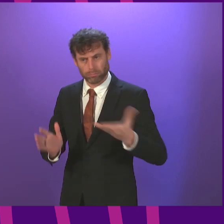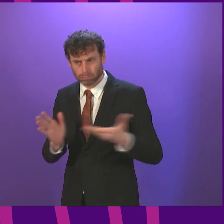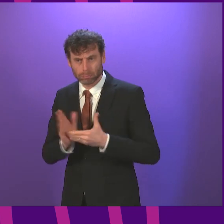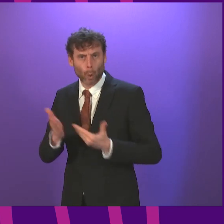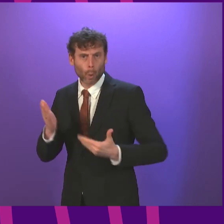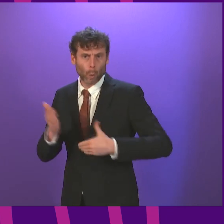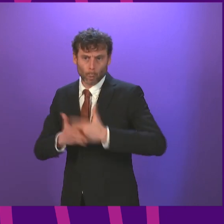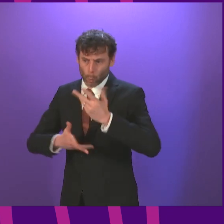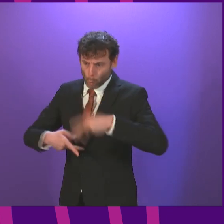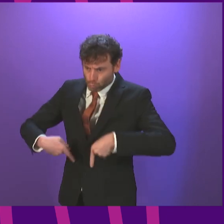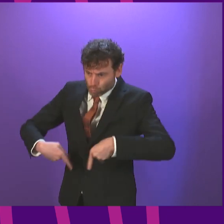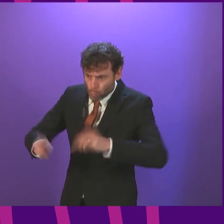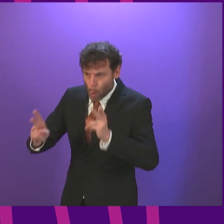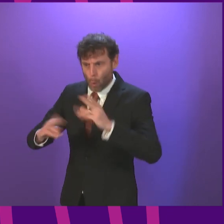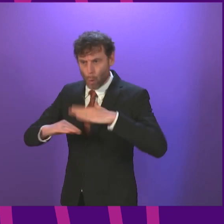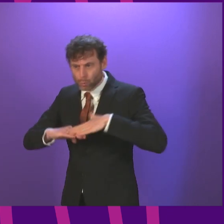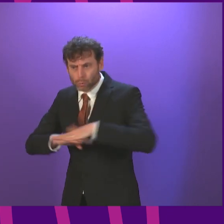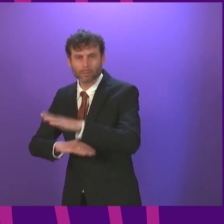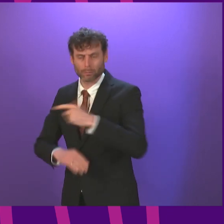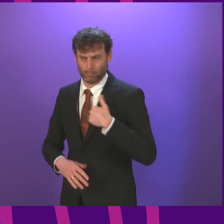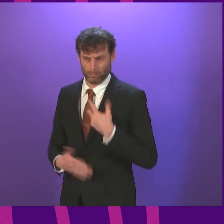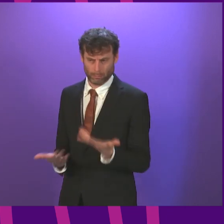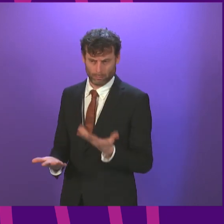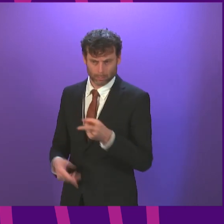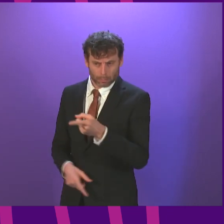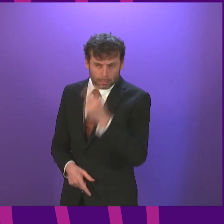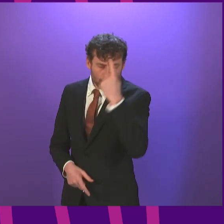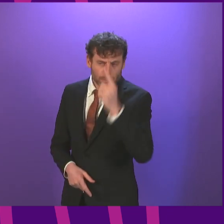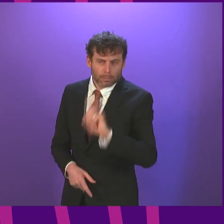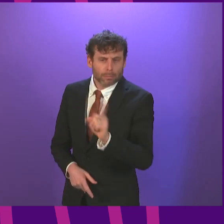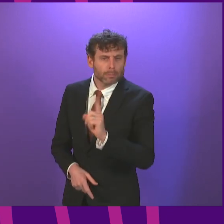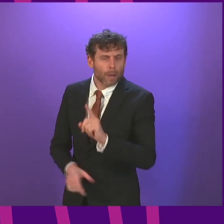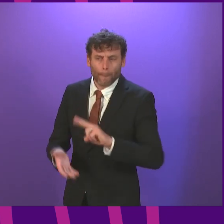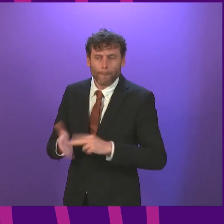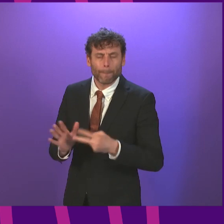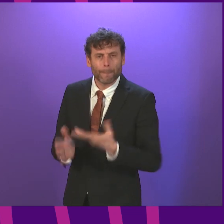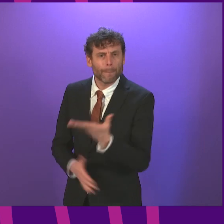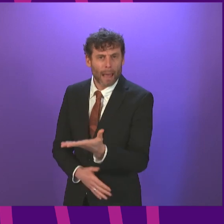it undermines this Parliament and because it flies in the face of the climate emergency.